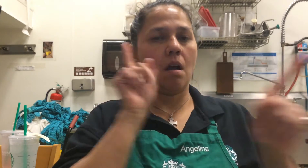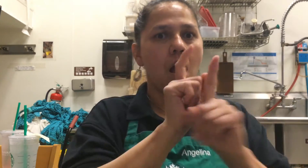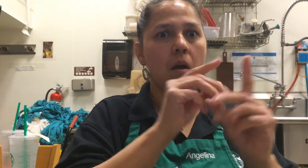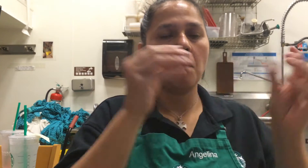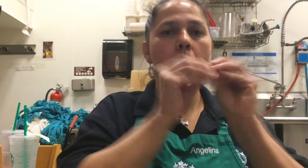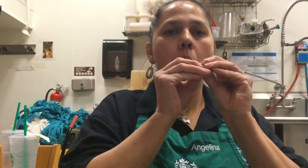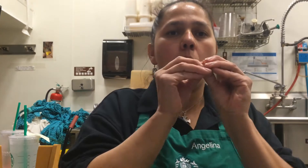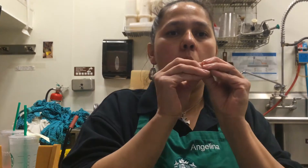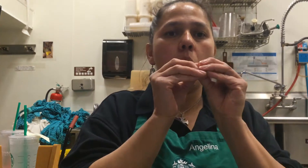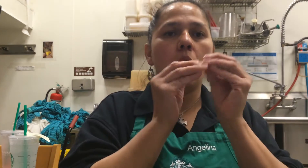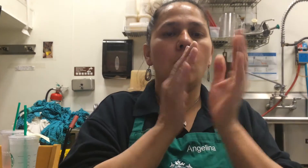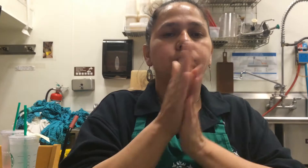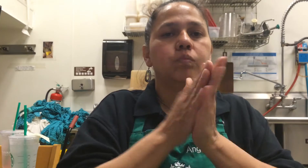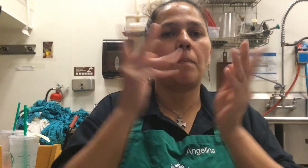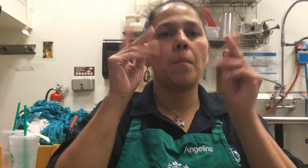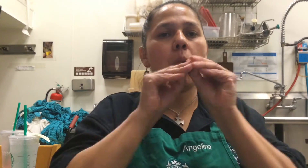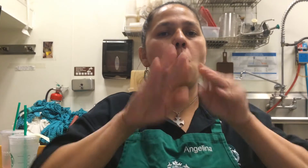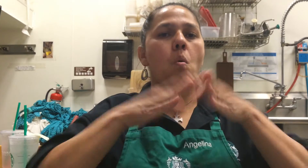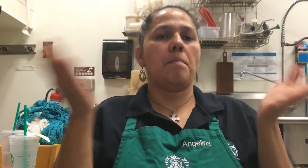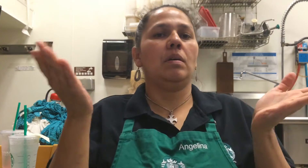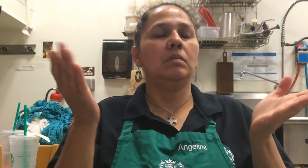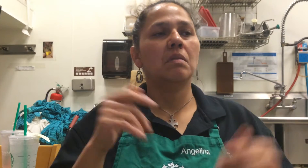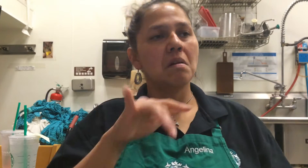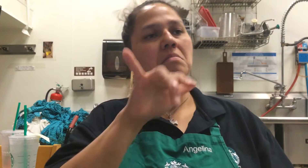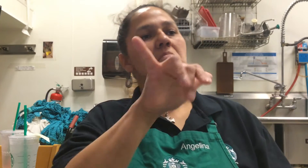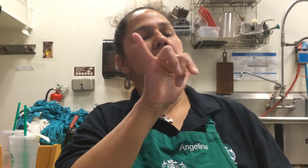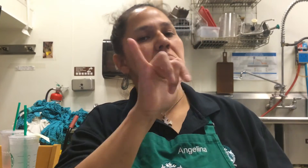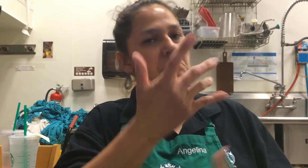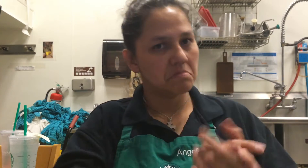they felt connected to him because they could speak Spanish together